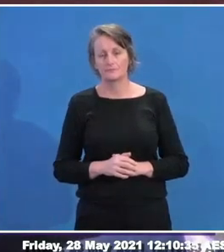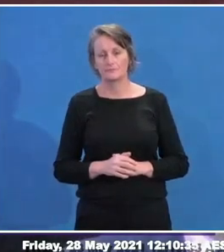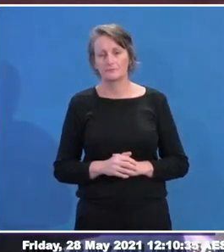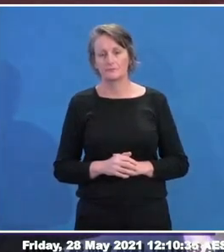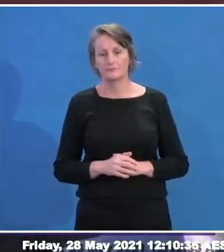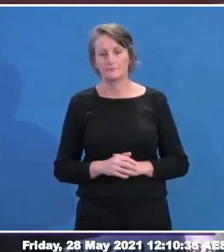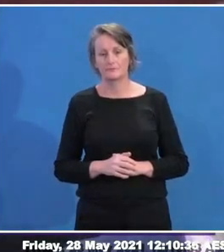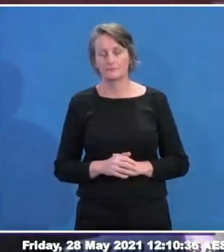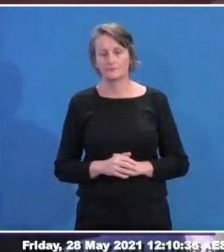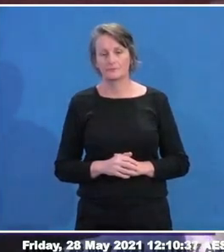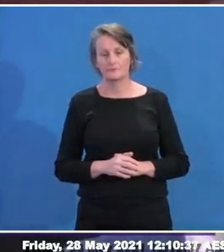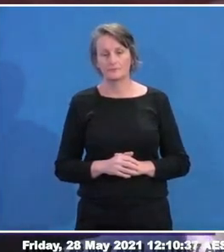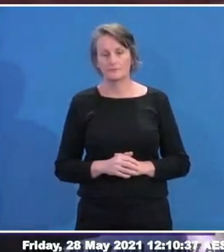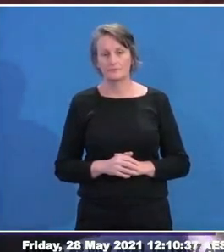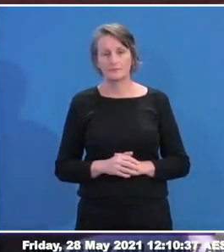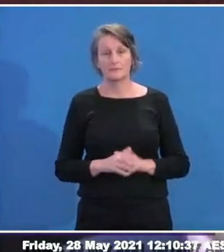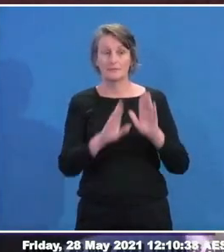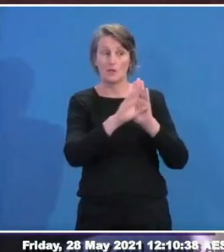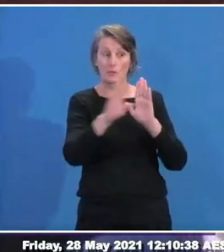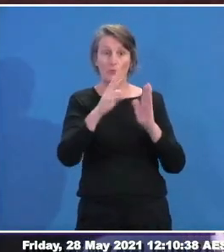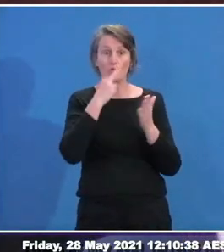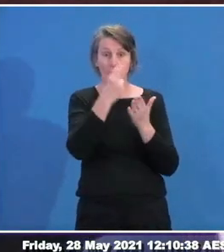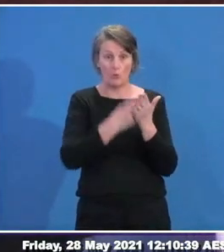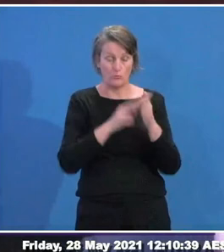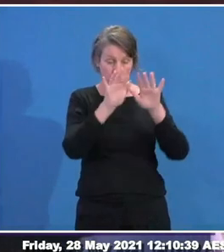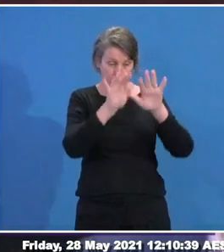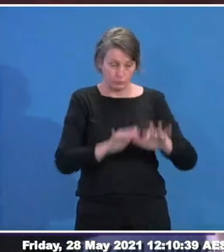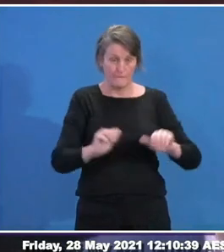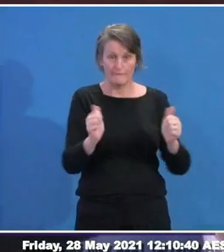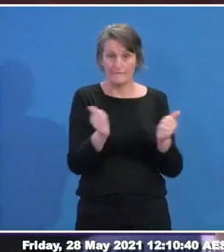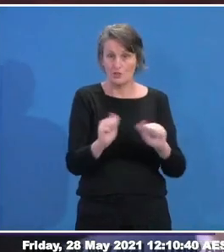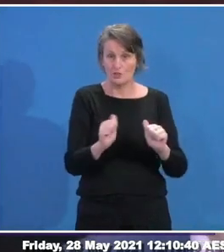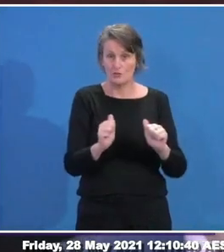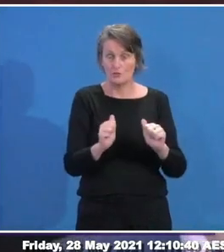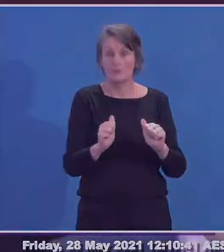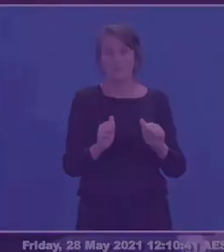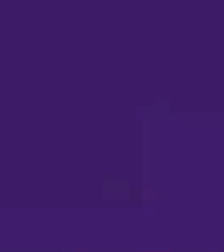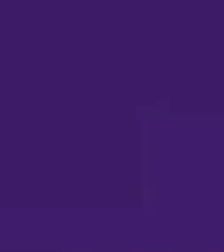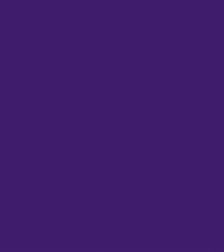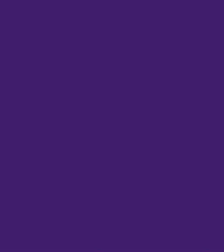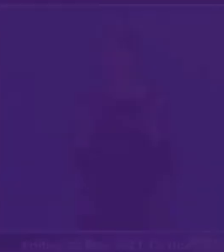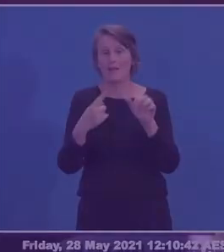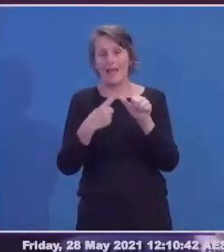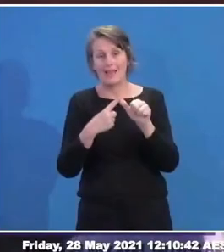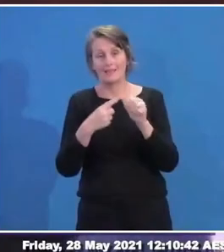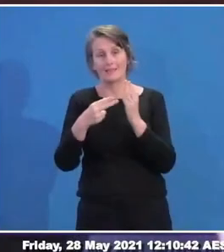finalisation of the board report, which is at Bundle A, Tab 187.